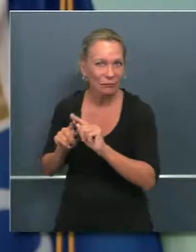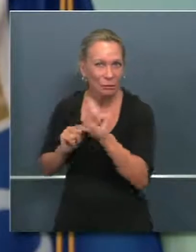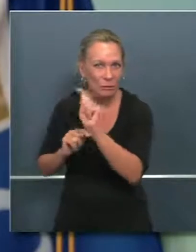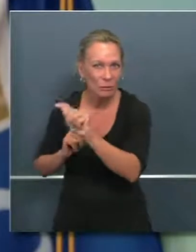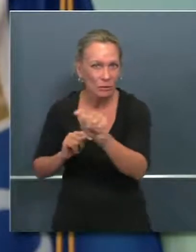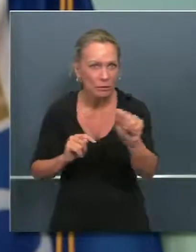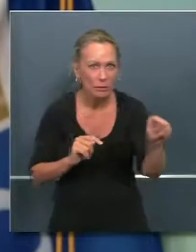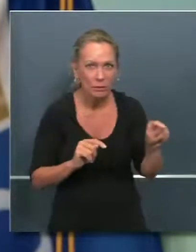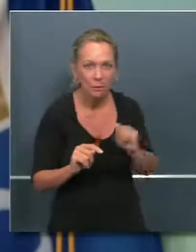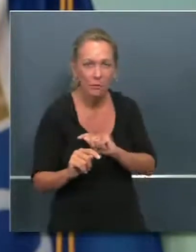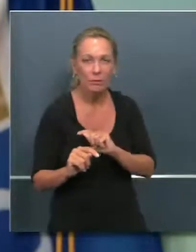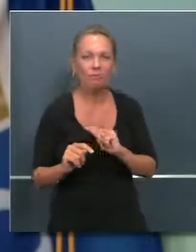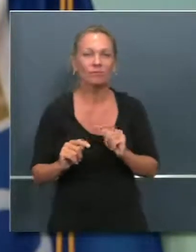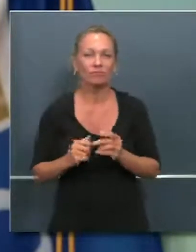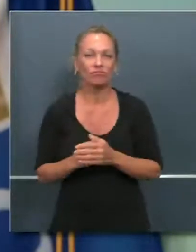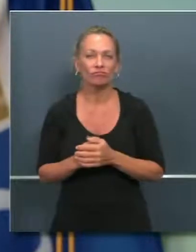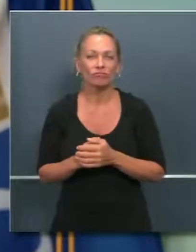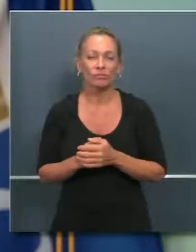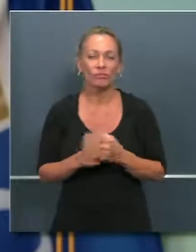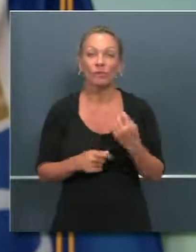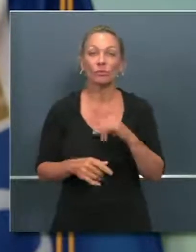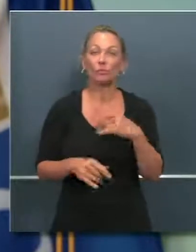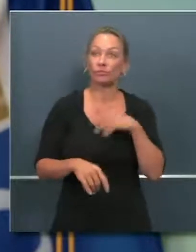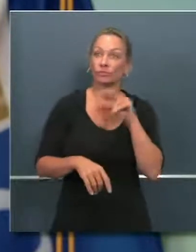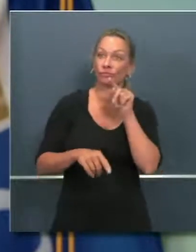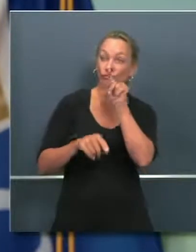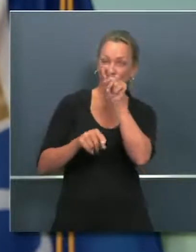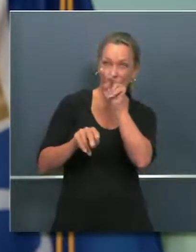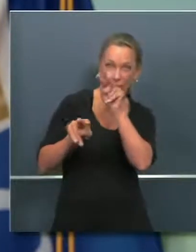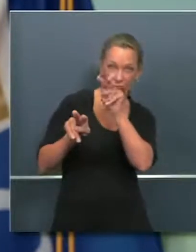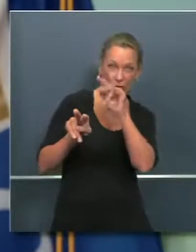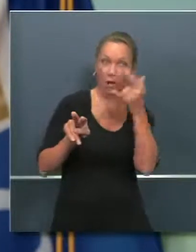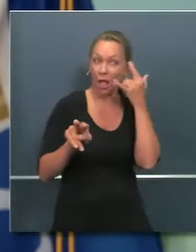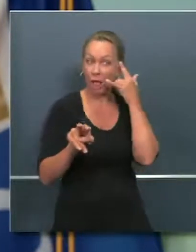facilities and we saw our and experienced our first community spread here in the state